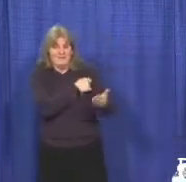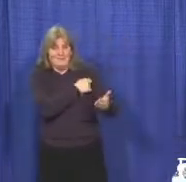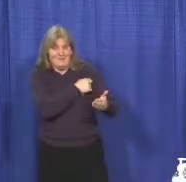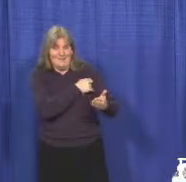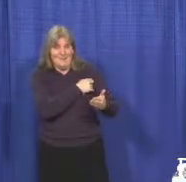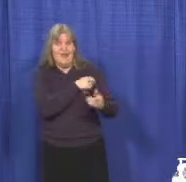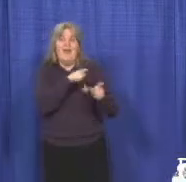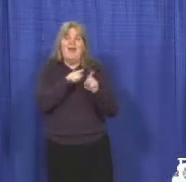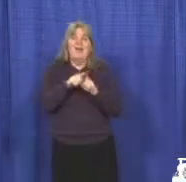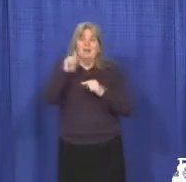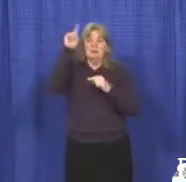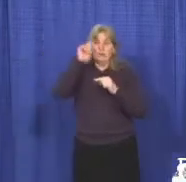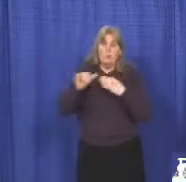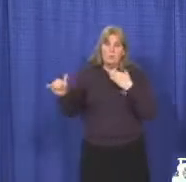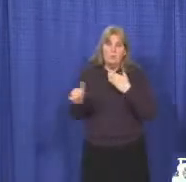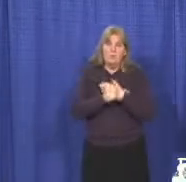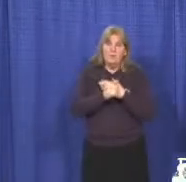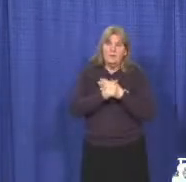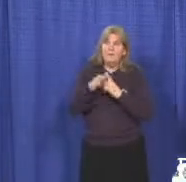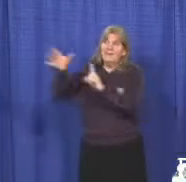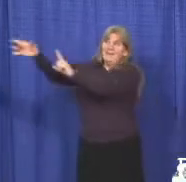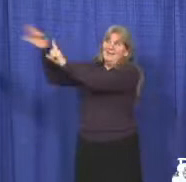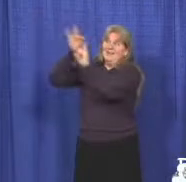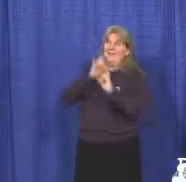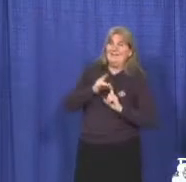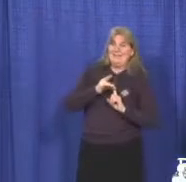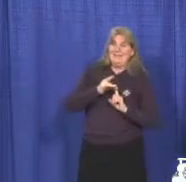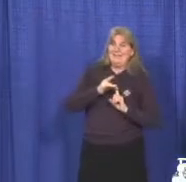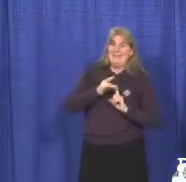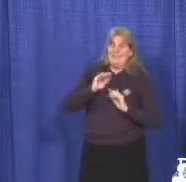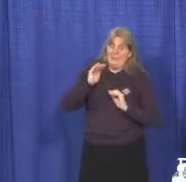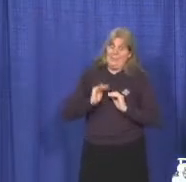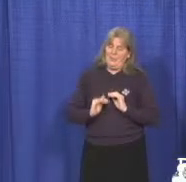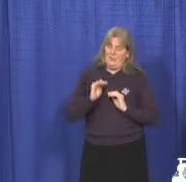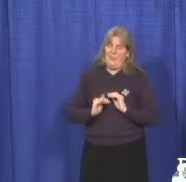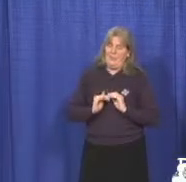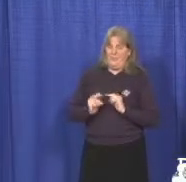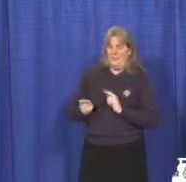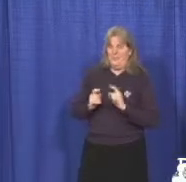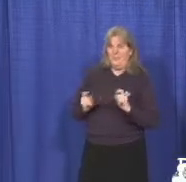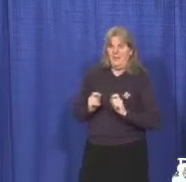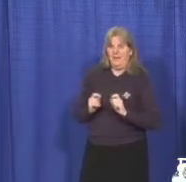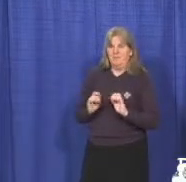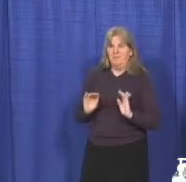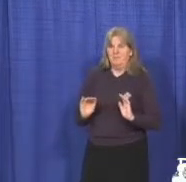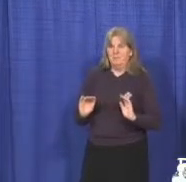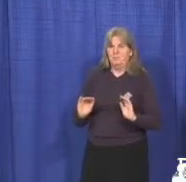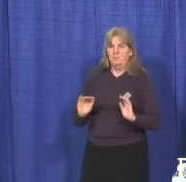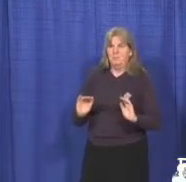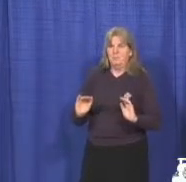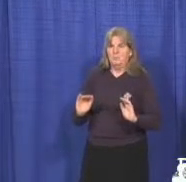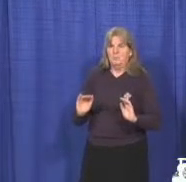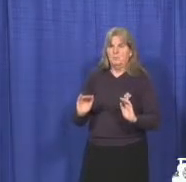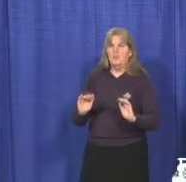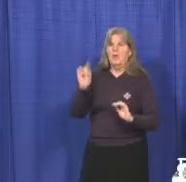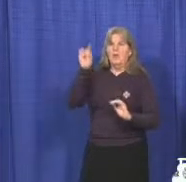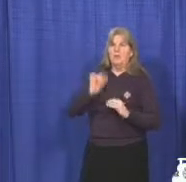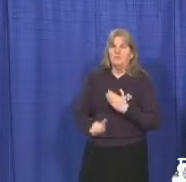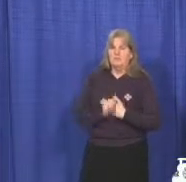importing a virus from across the border gets back down to manageable levels.